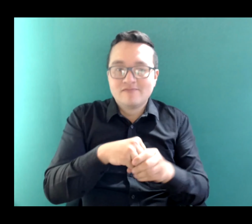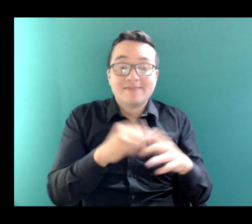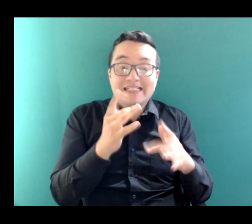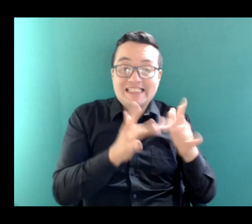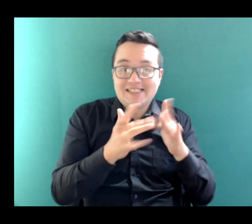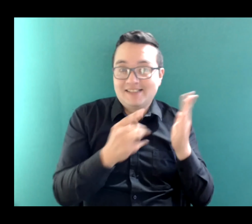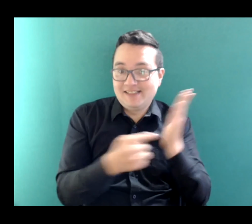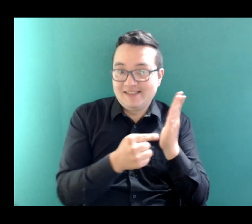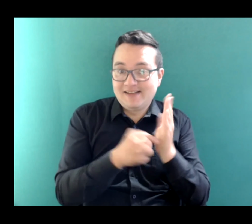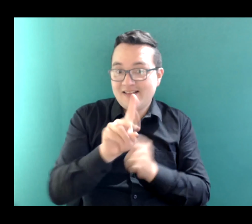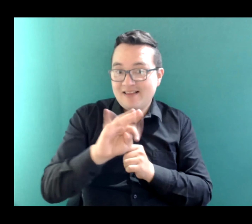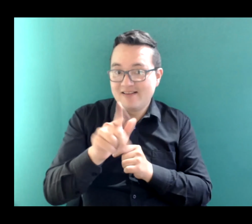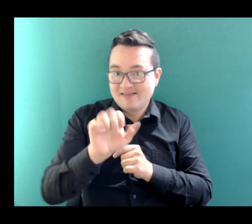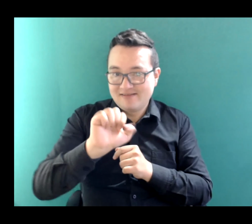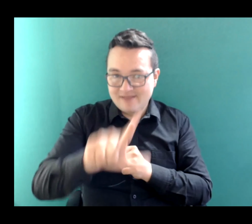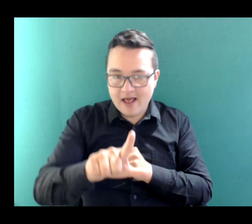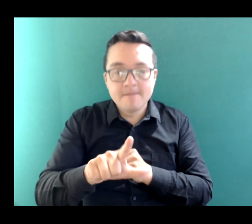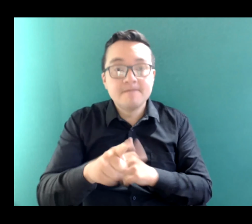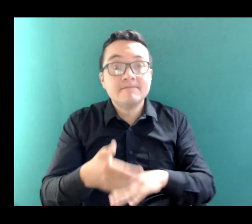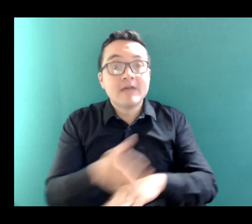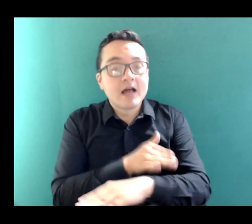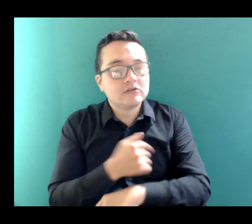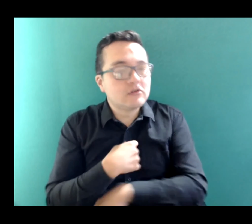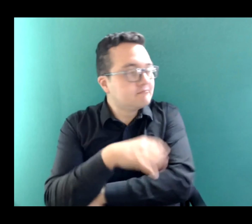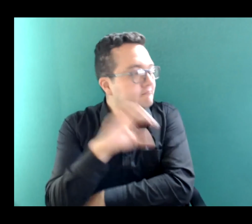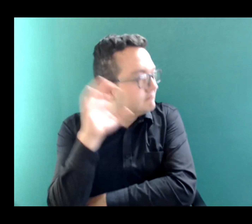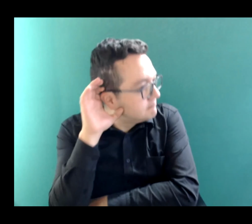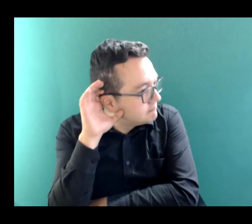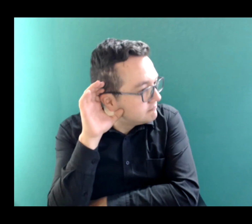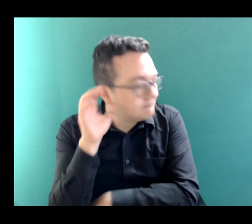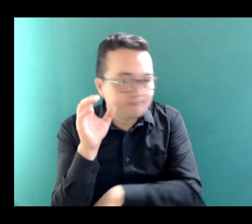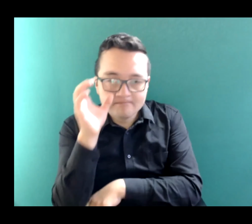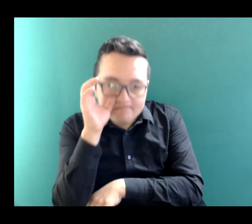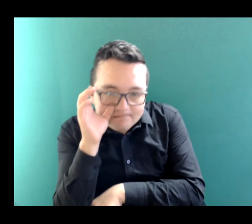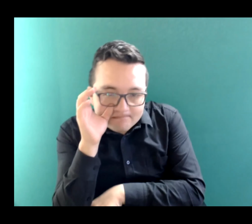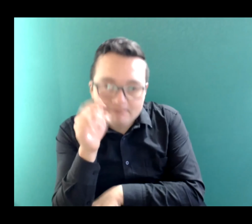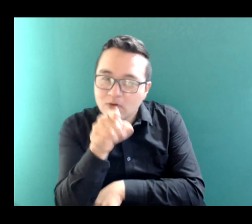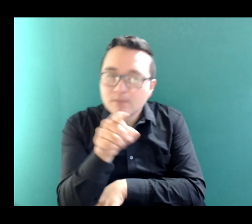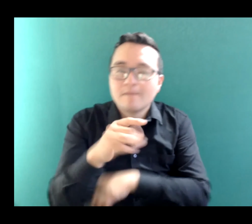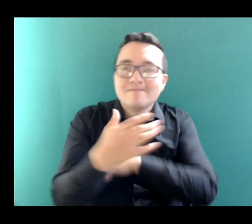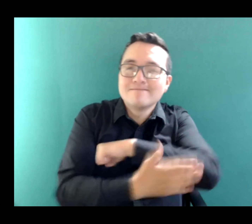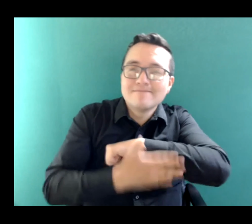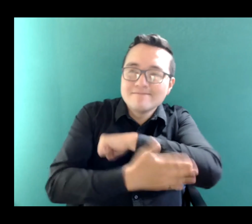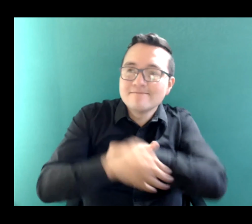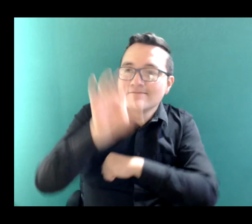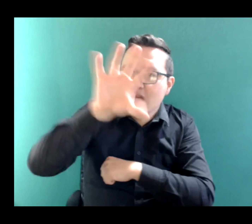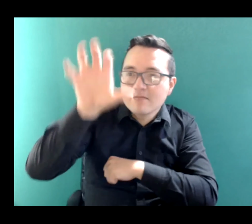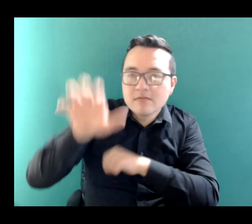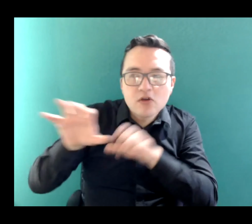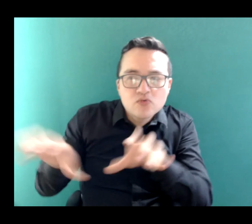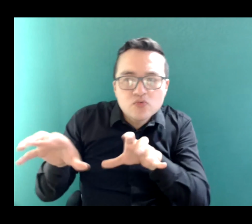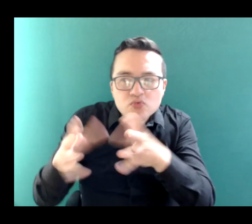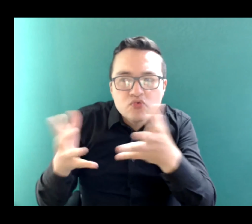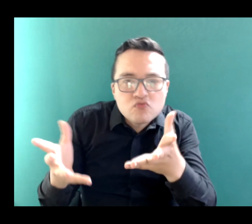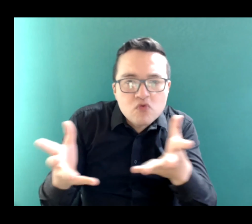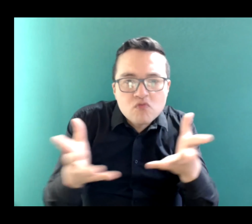Advocacy, constructive engagement, mobilization and reaching that - - of inclusion.